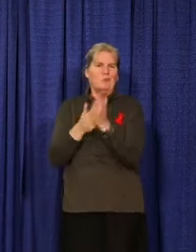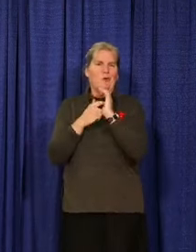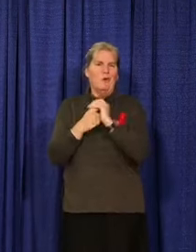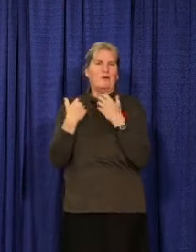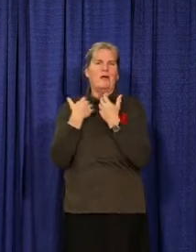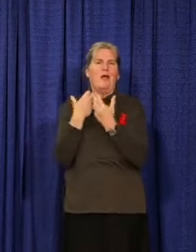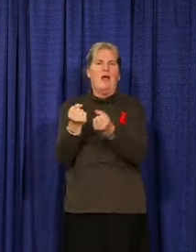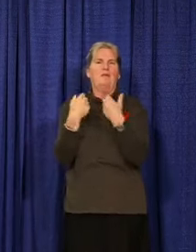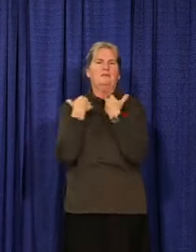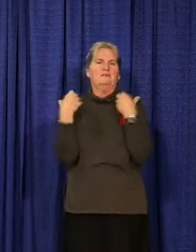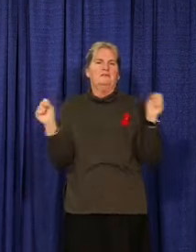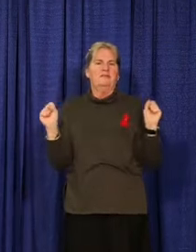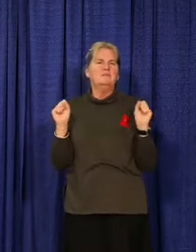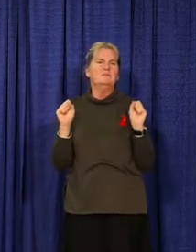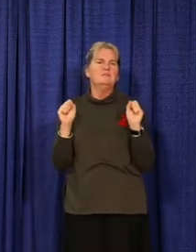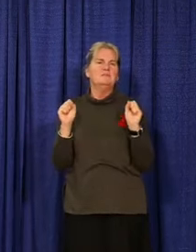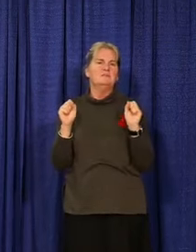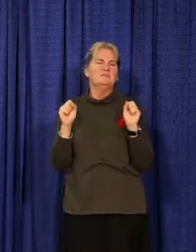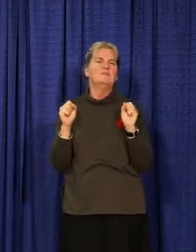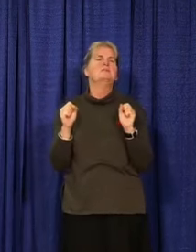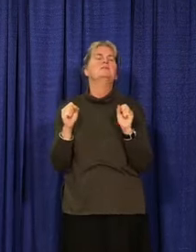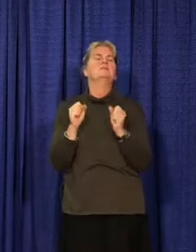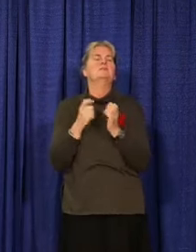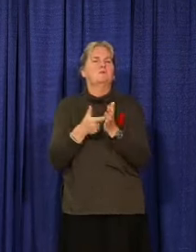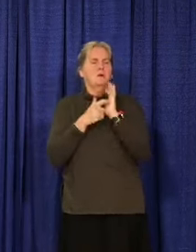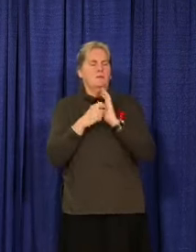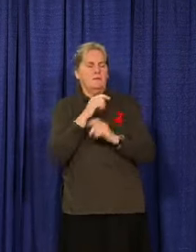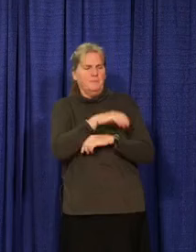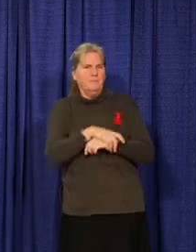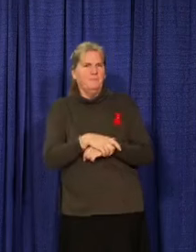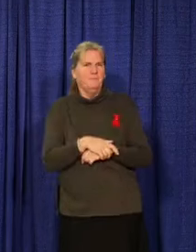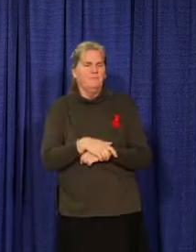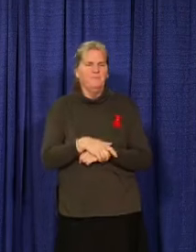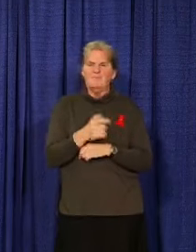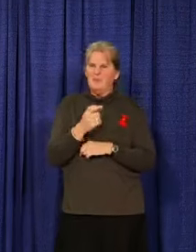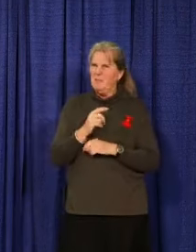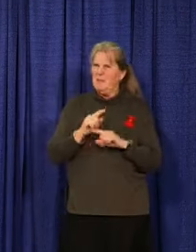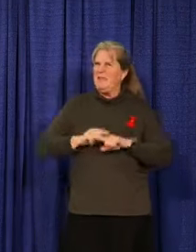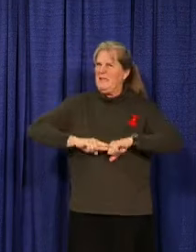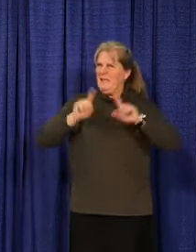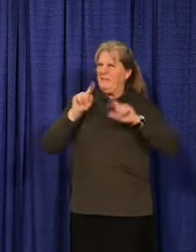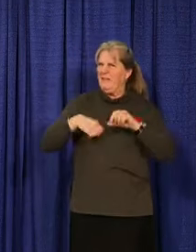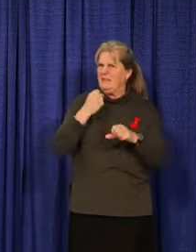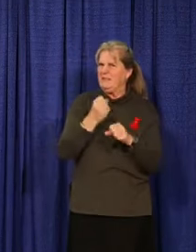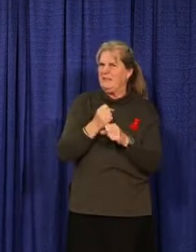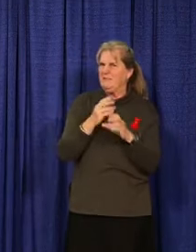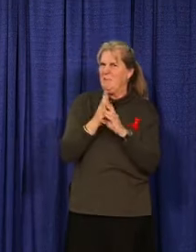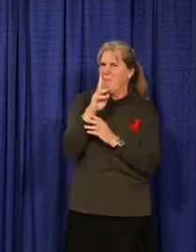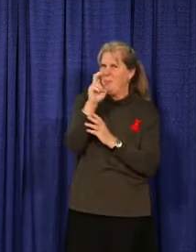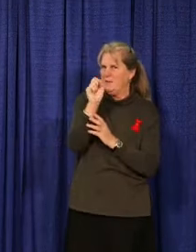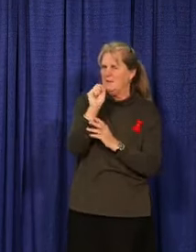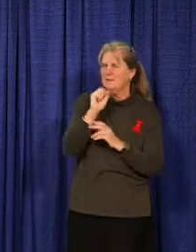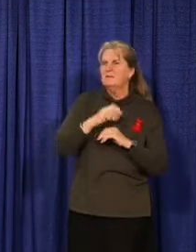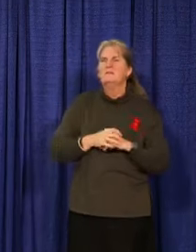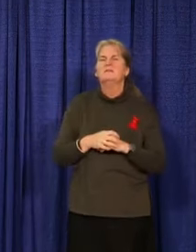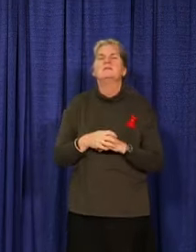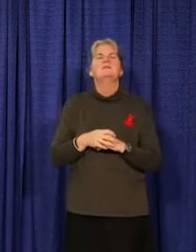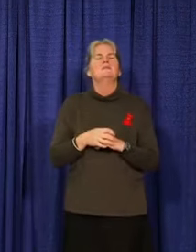safety guidelines. Riding the school bus will also be a bit different this school year.